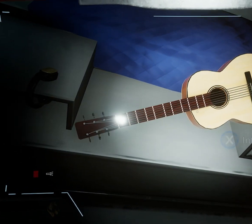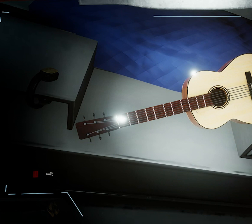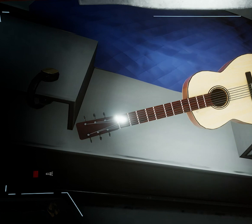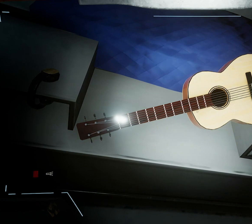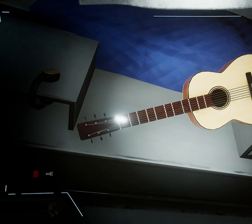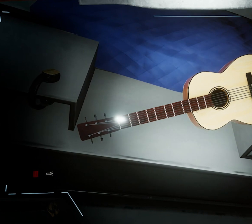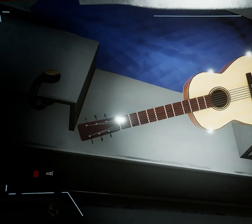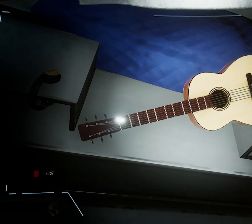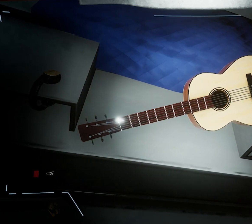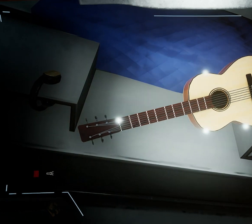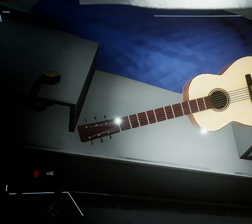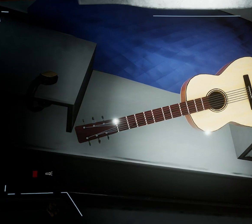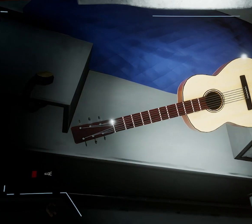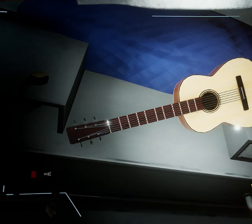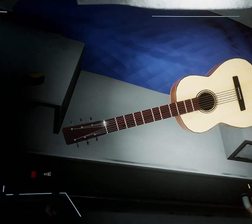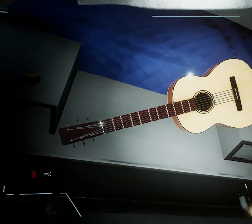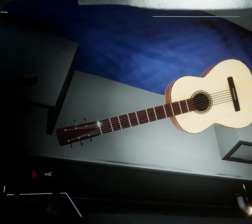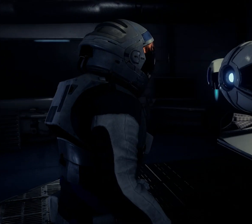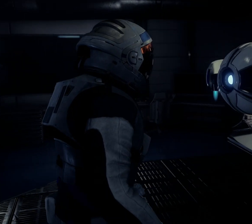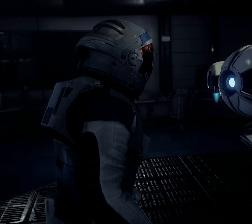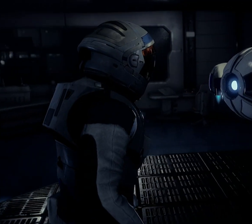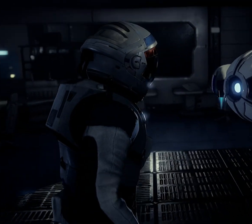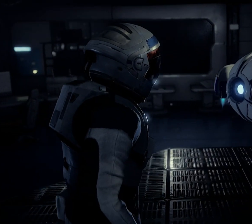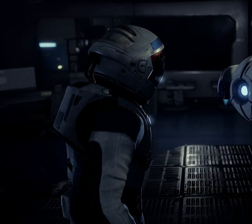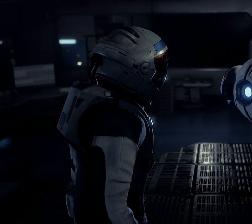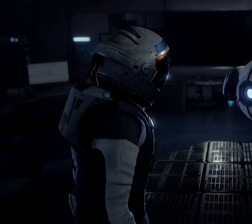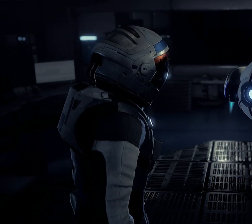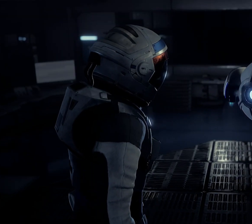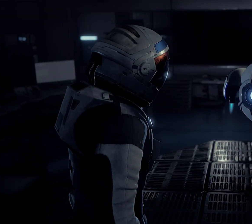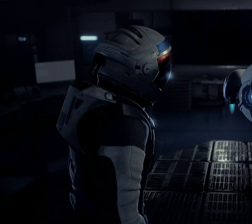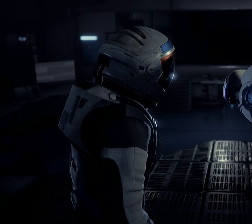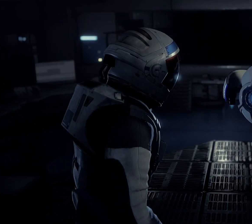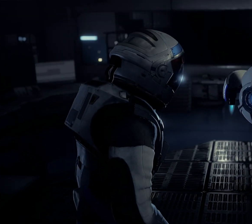(GUITAR PLAYS) ..or requiring the cutest little robot buddy.